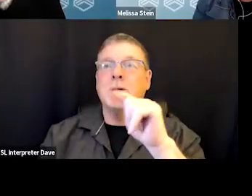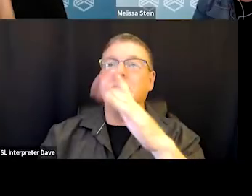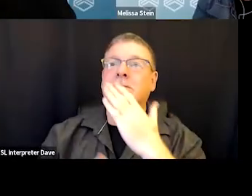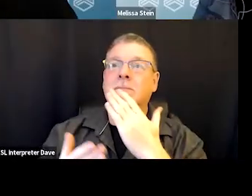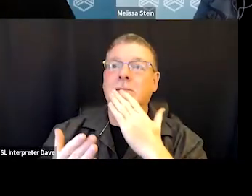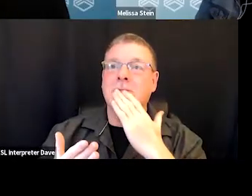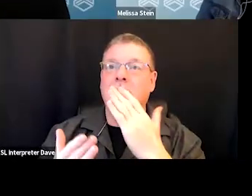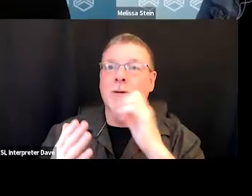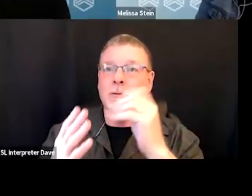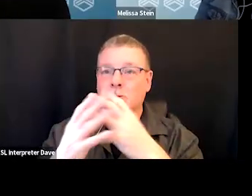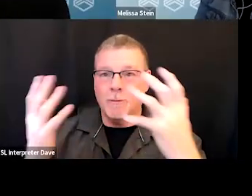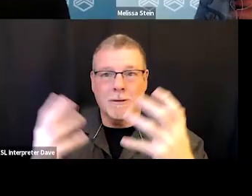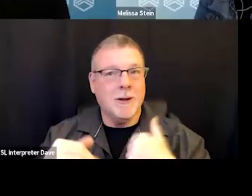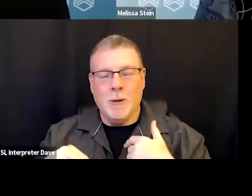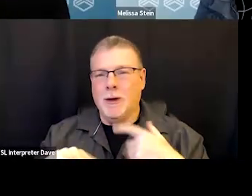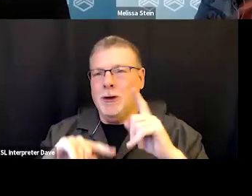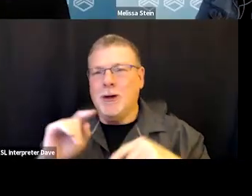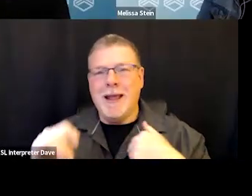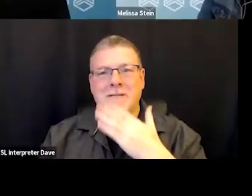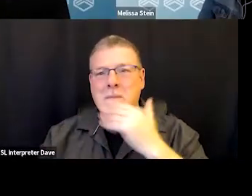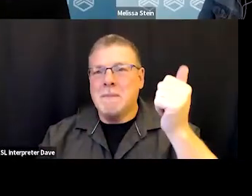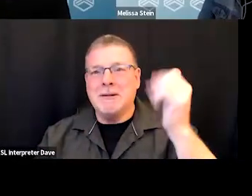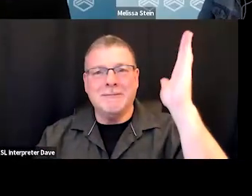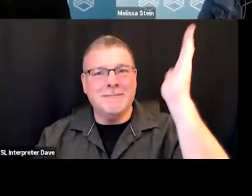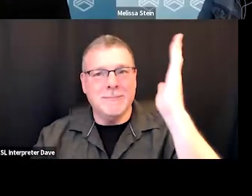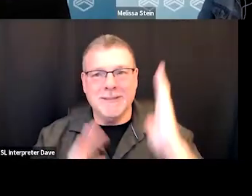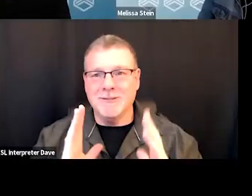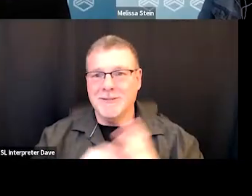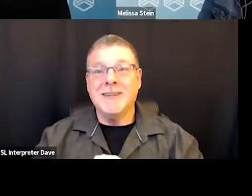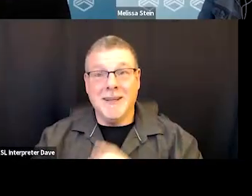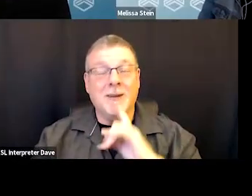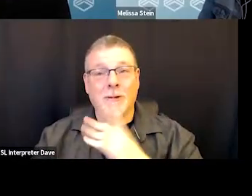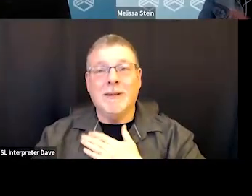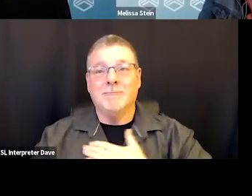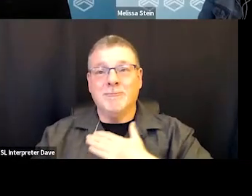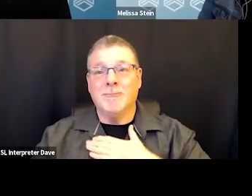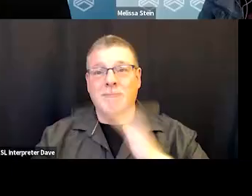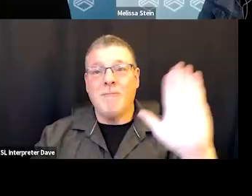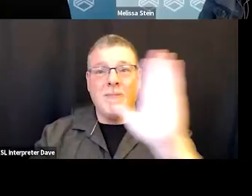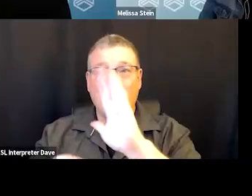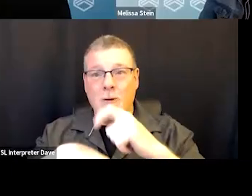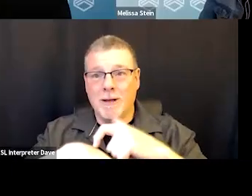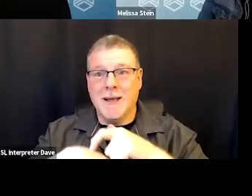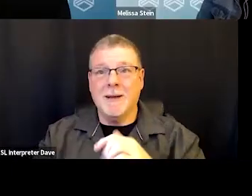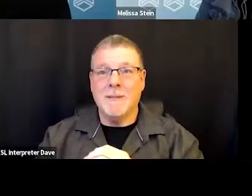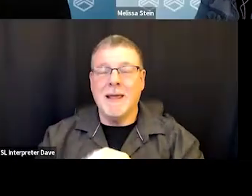We couldn't have had a better presenter. We really appreciate your time and the stories that you've shared,